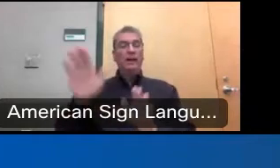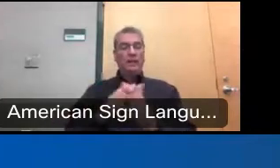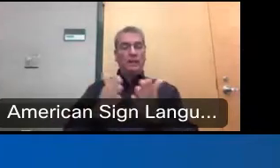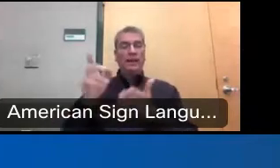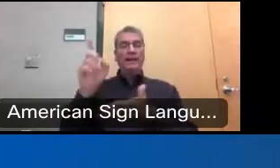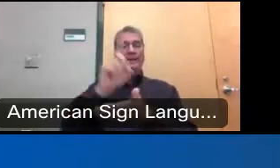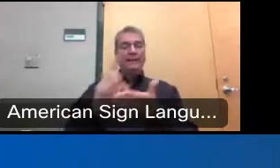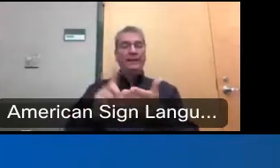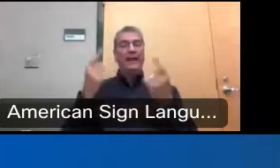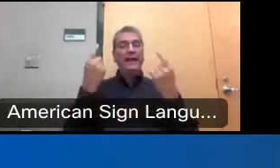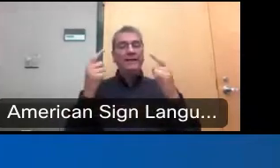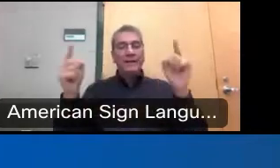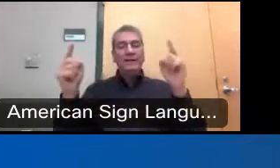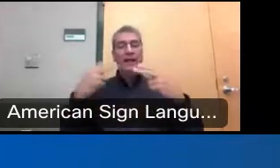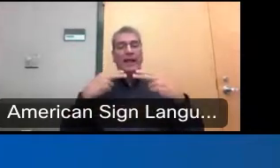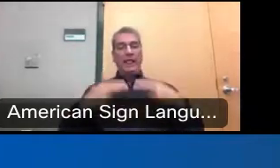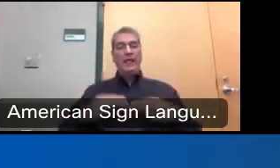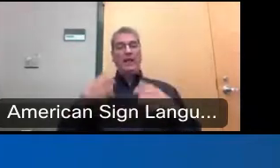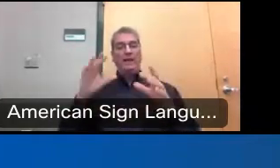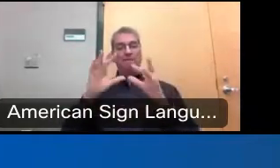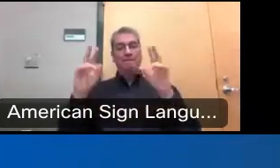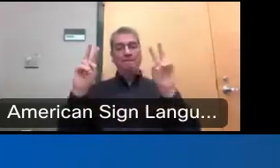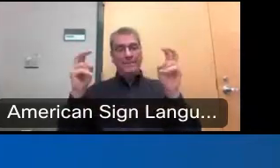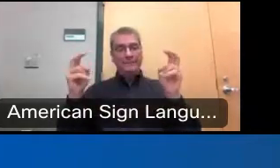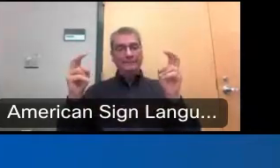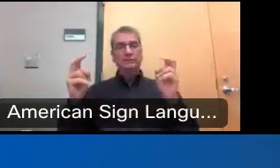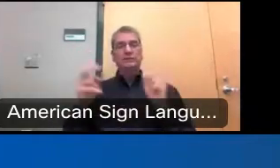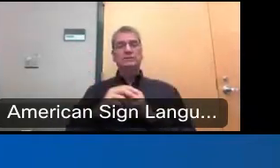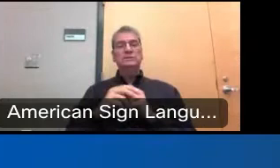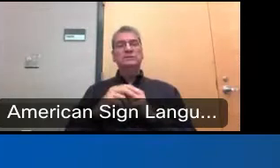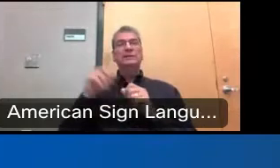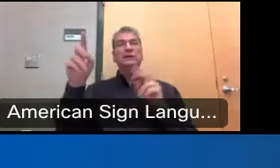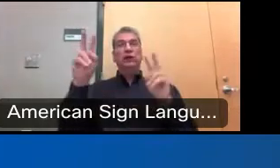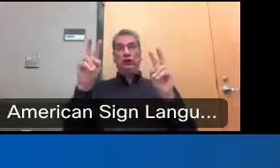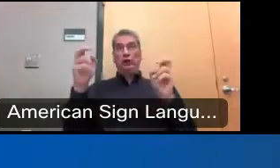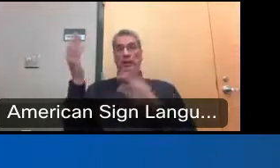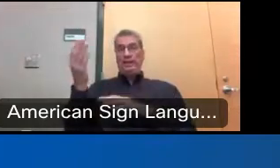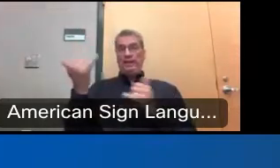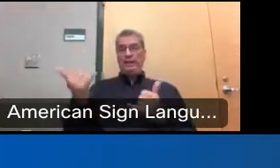effective health messages. The title of Dr talk today is supporting public